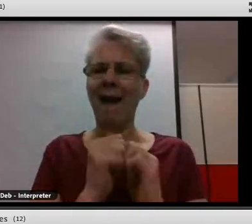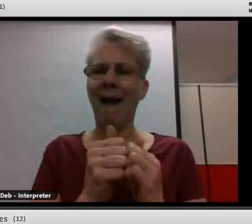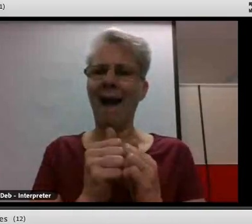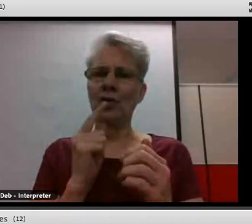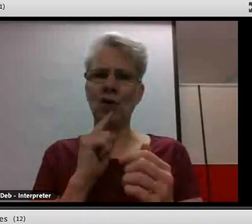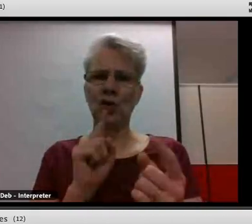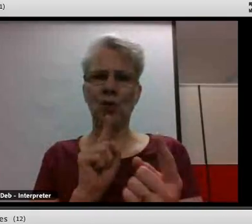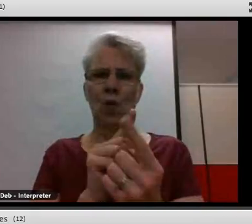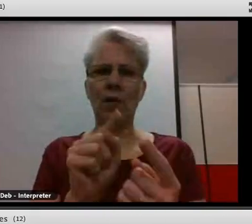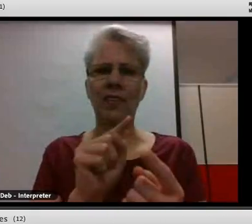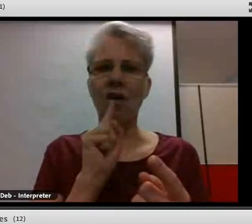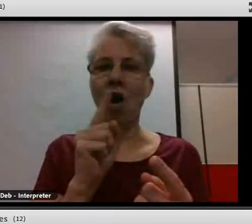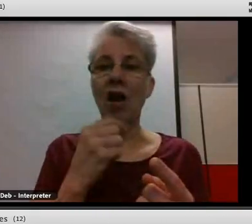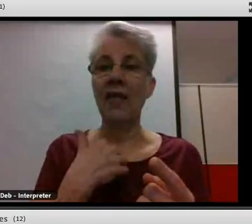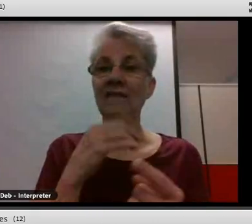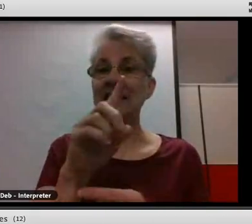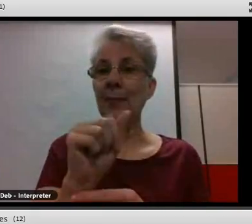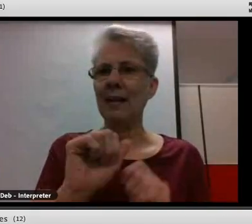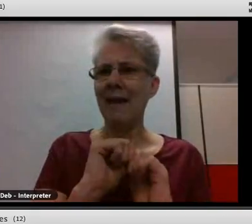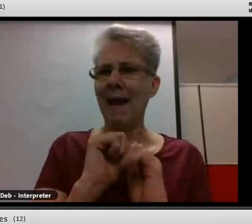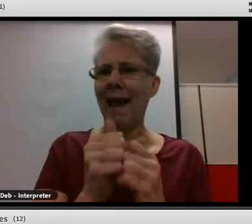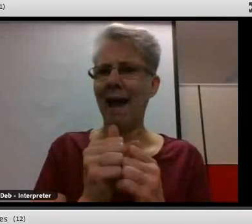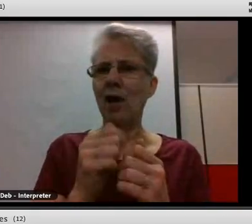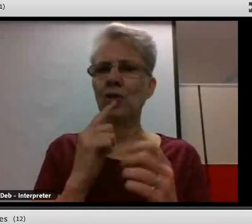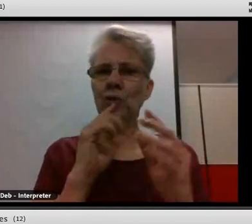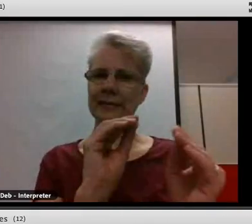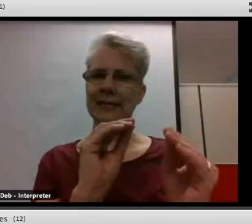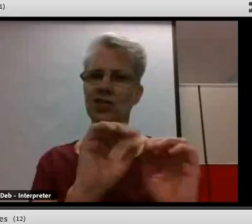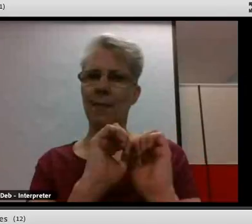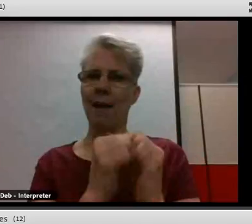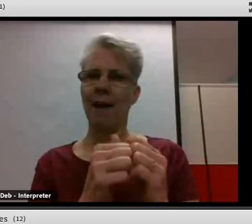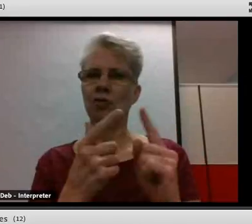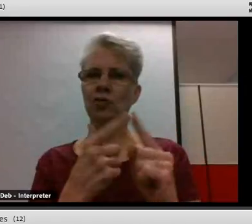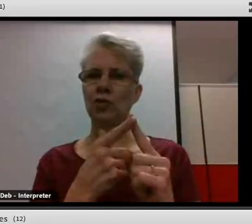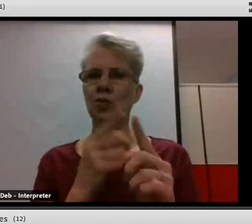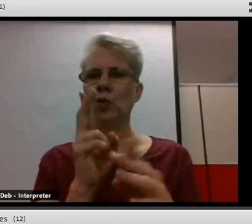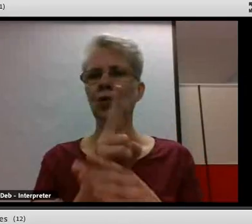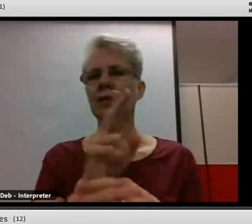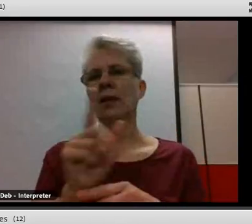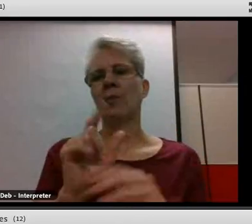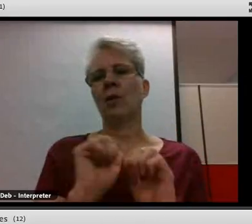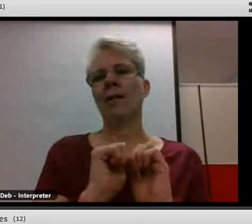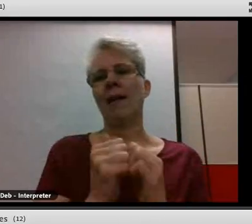And another thing I would say, whether you're looking at collections, facilities, technology,